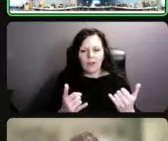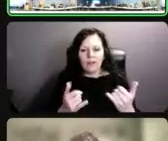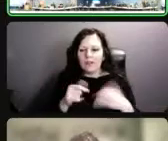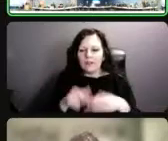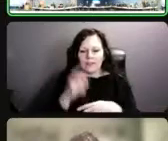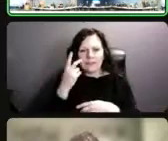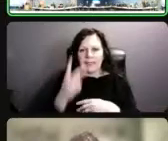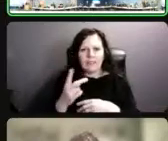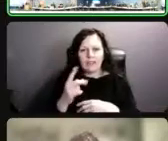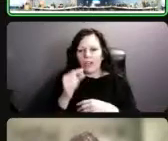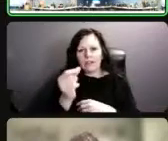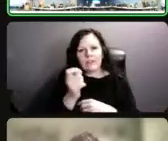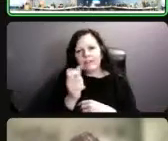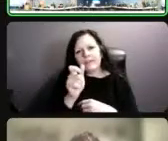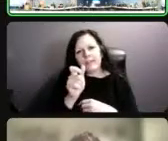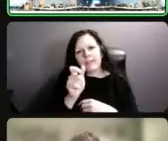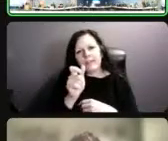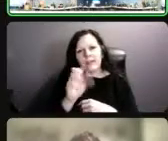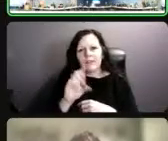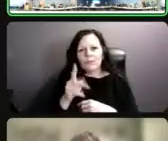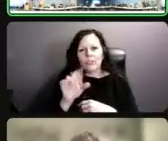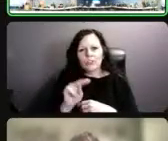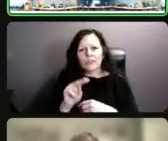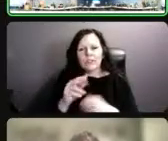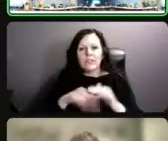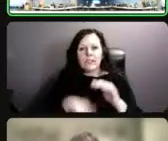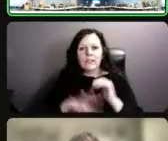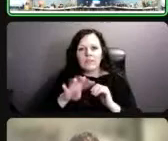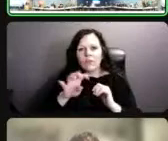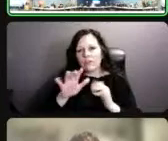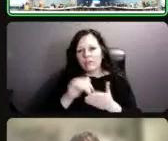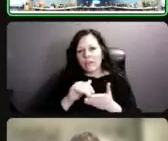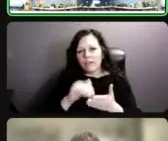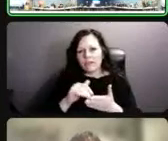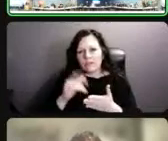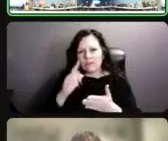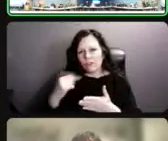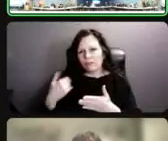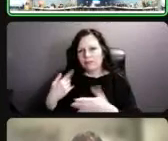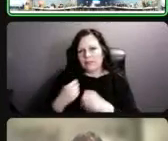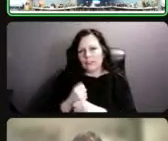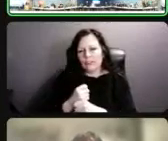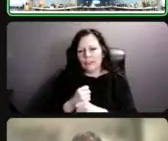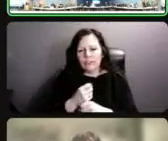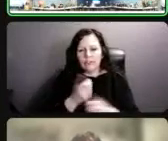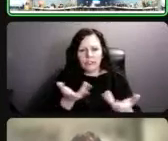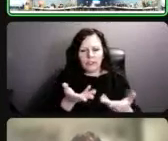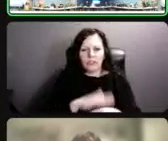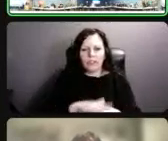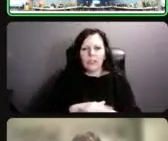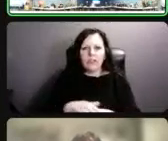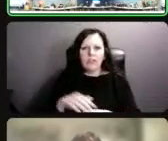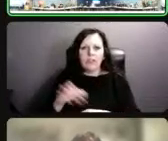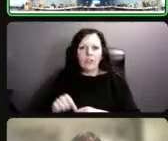SO THAT'S WHAT YOU'RE SEEING THERE. AND WE'RE JUST NOW GETTING BACK IN 2023.